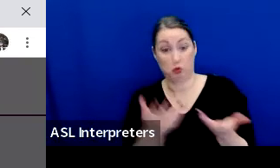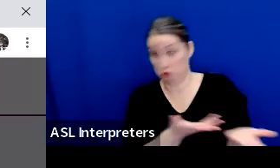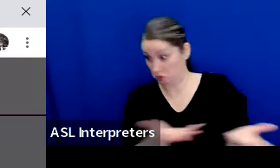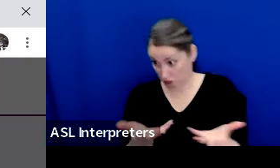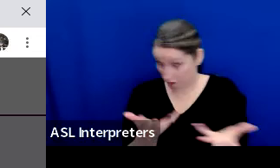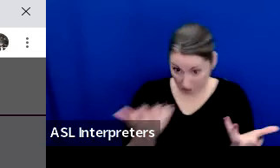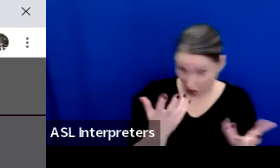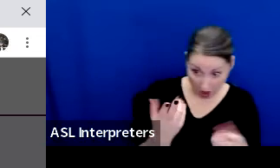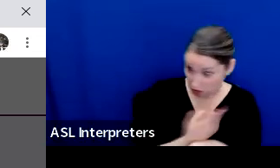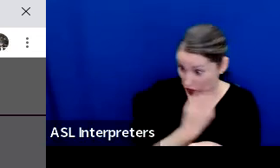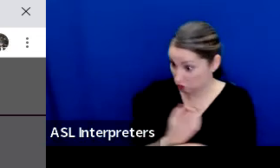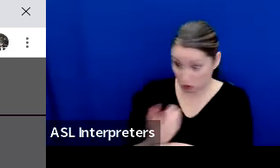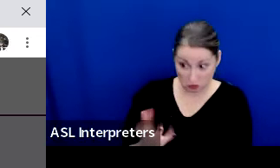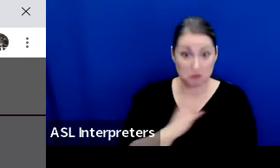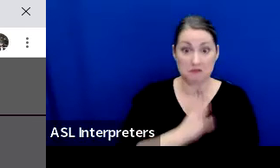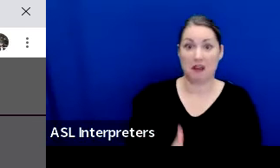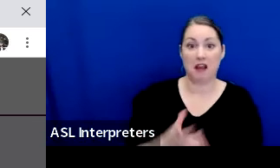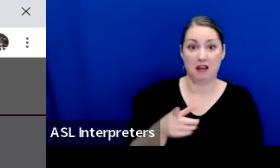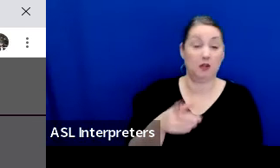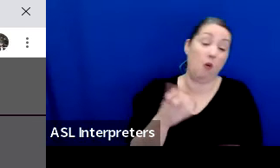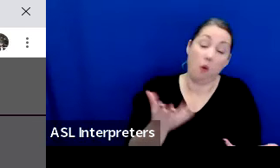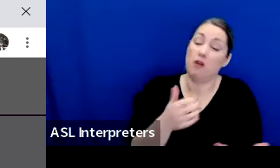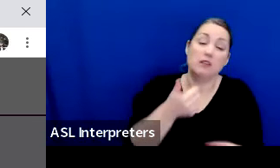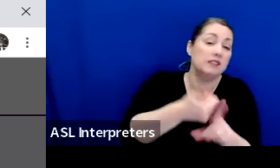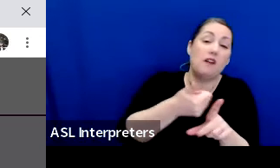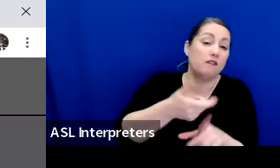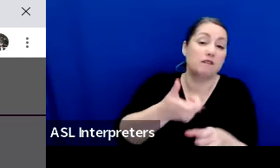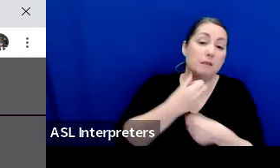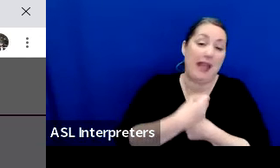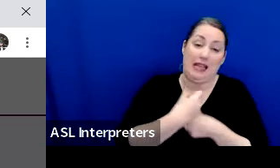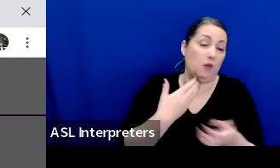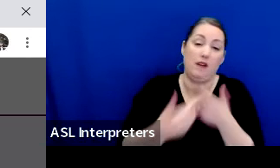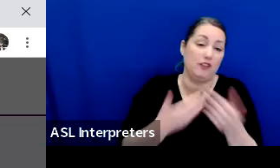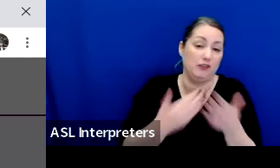But these are the ones that are, like, announced. How would we find